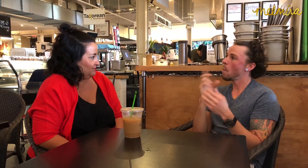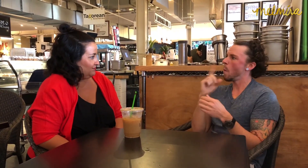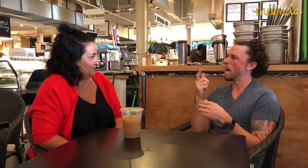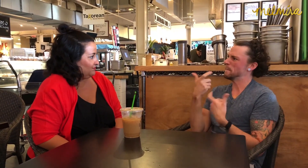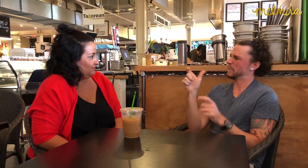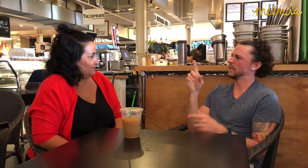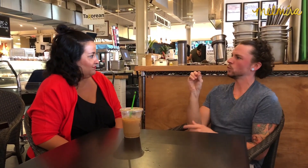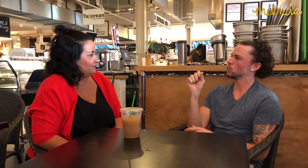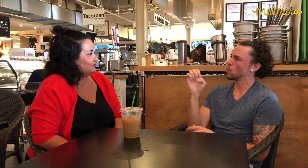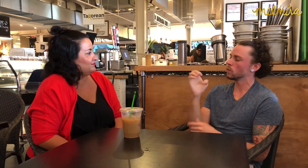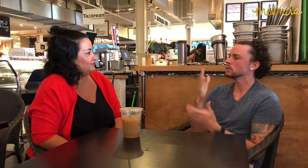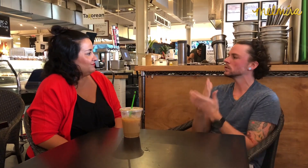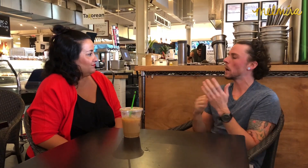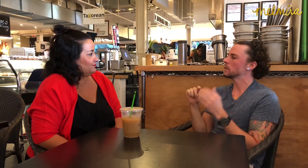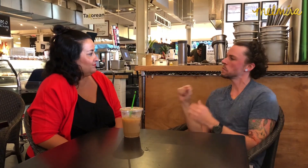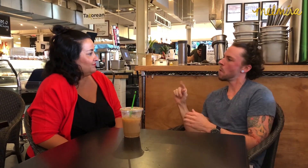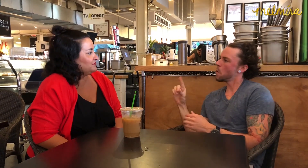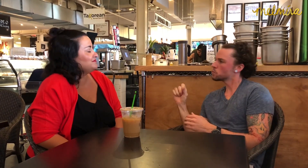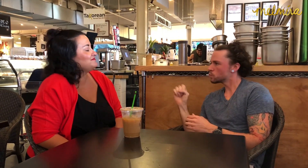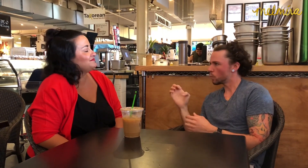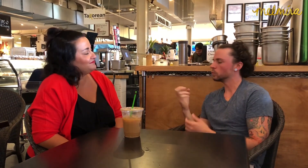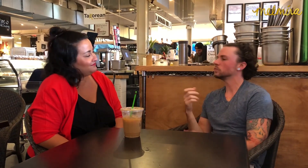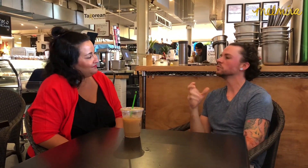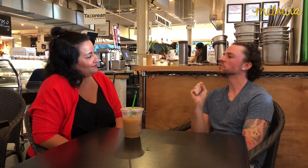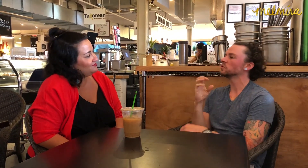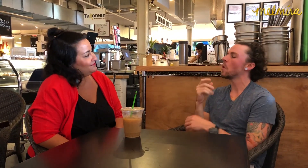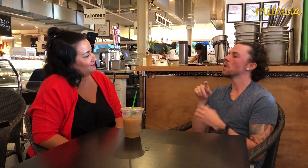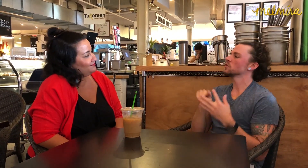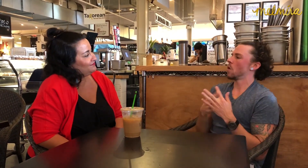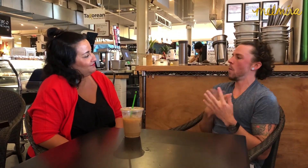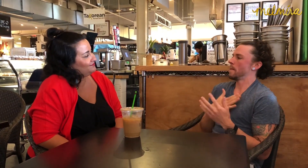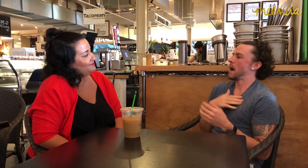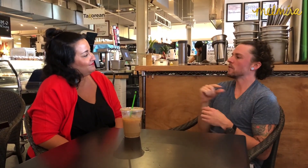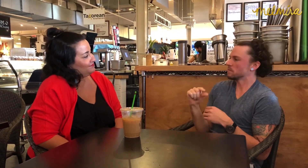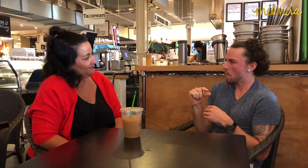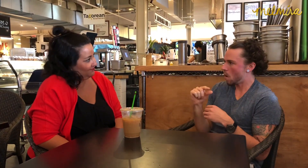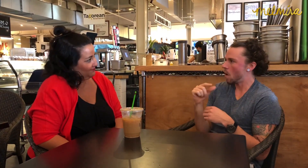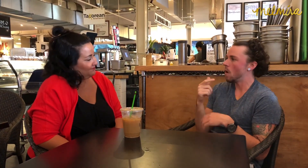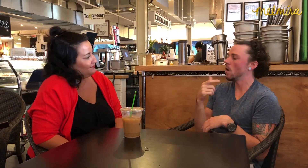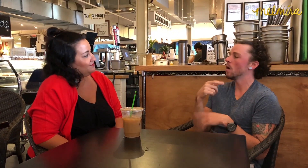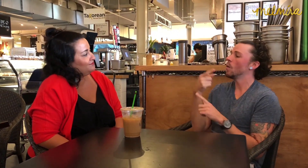Some people will need a big dose while other people will need only a little. So, they started me off with a low dosage.